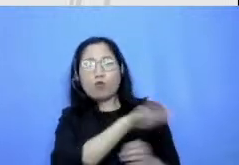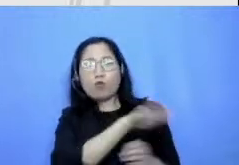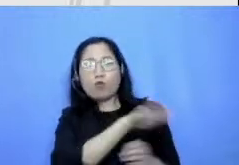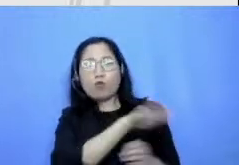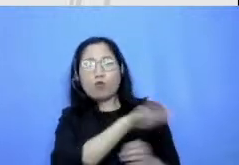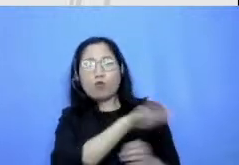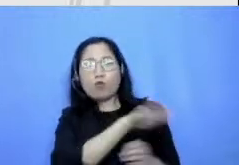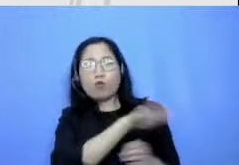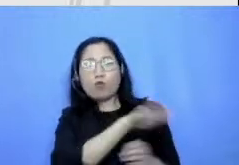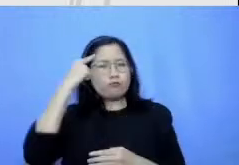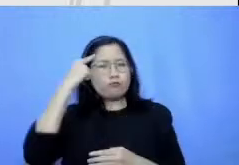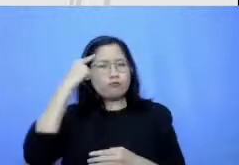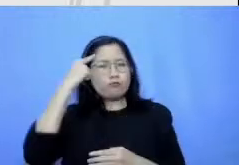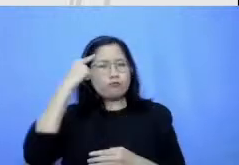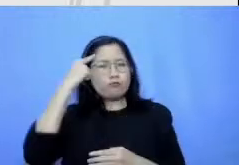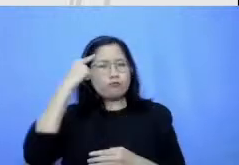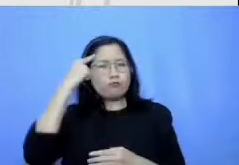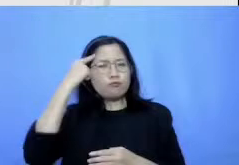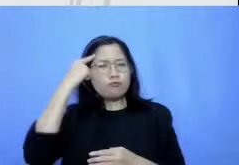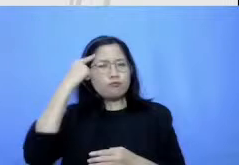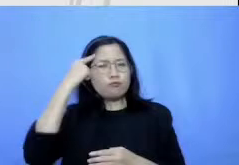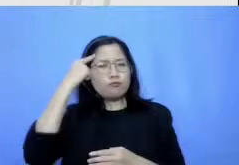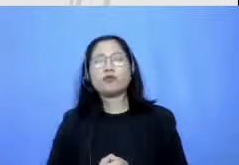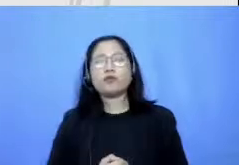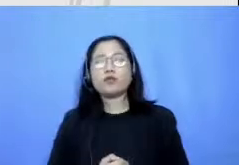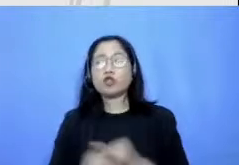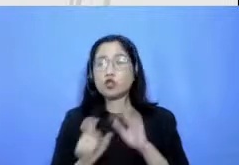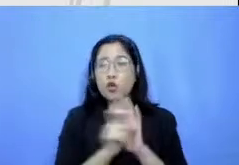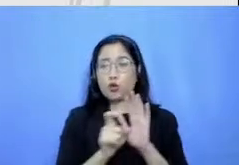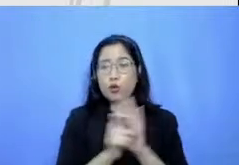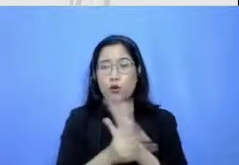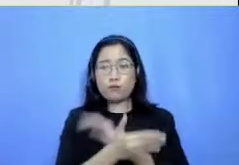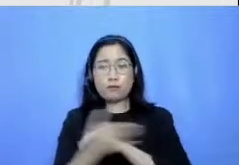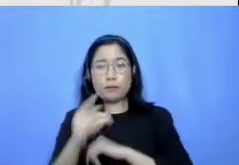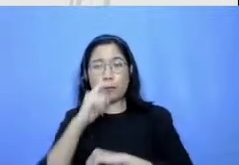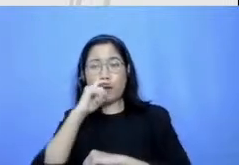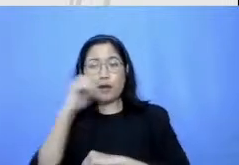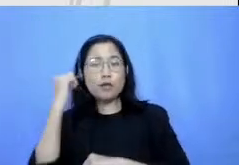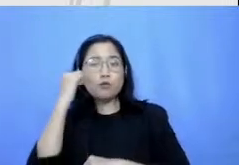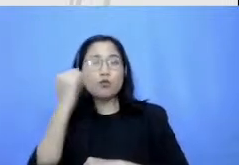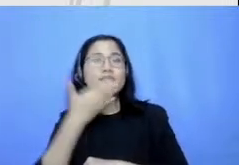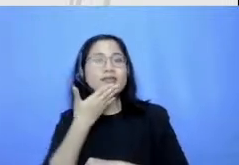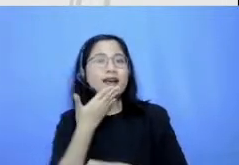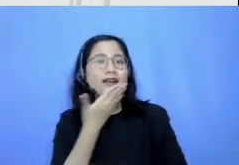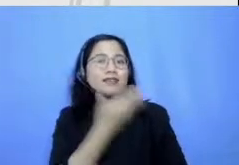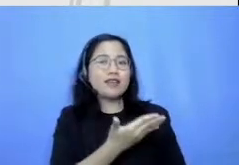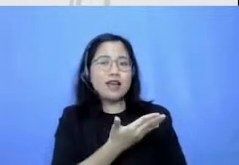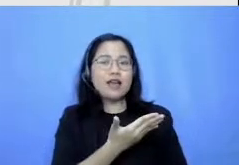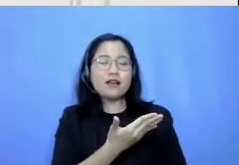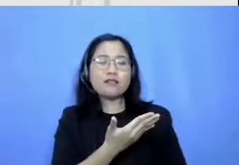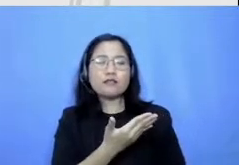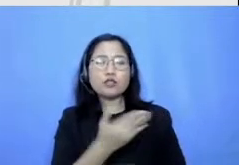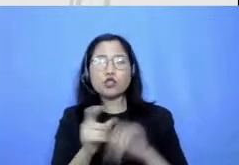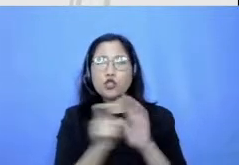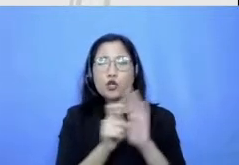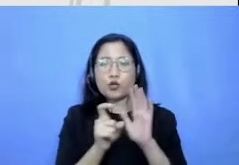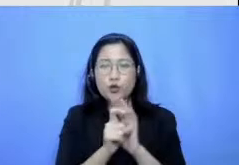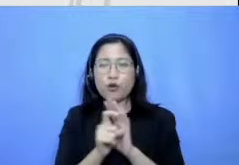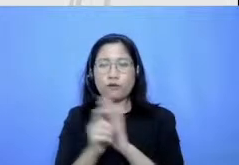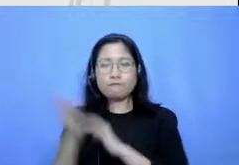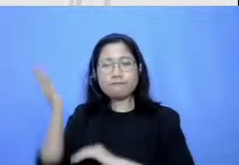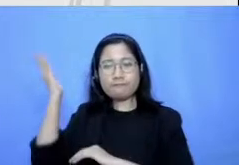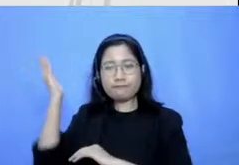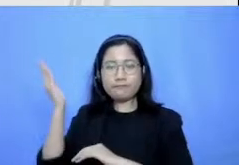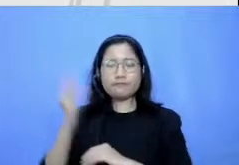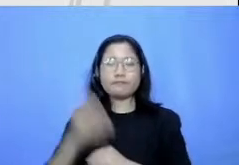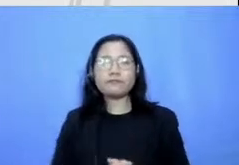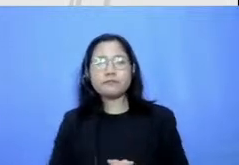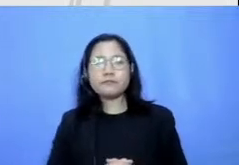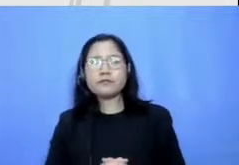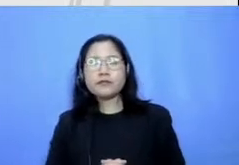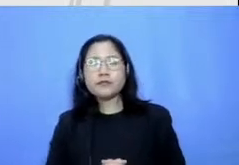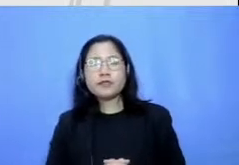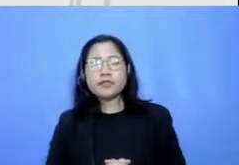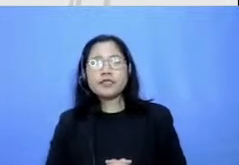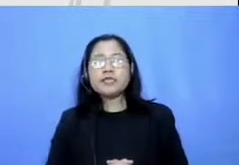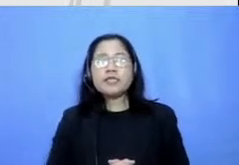Mr and Mother asks questions like this M what can we do so that